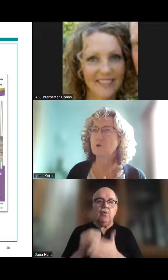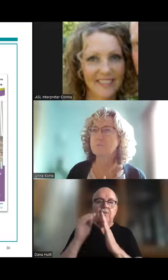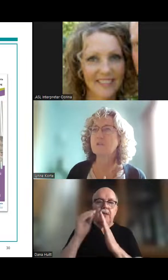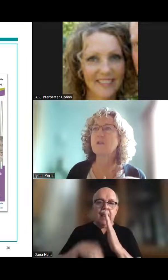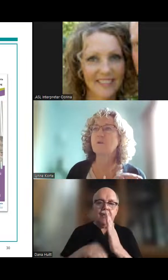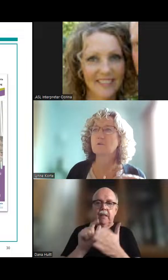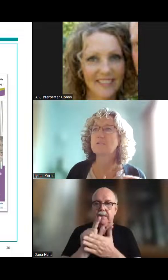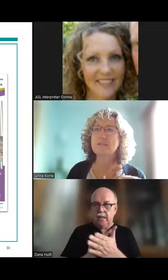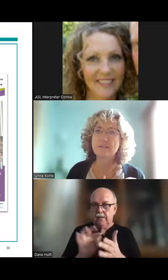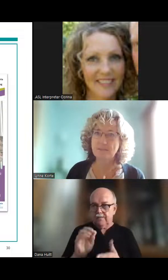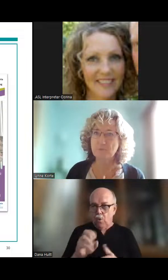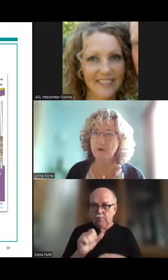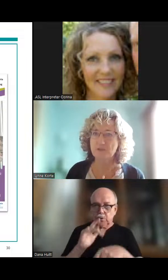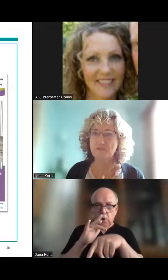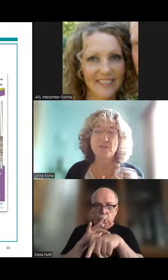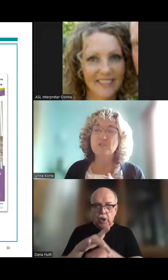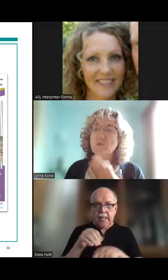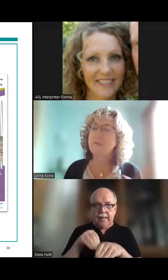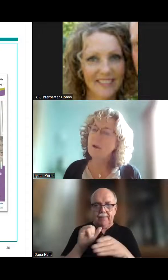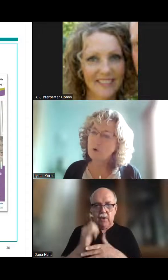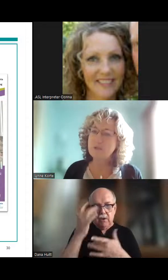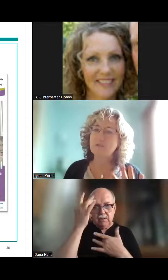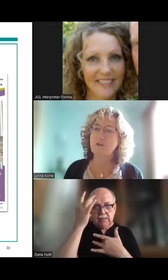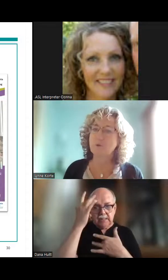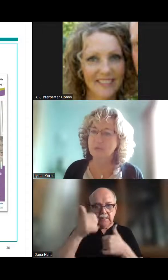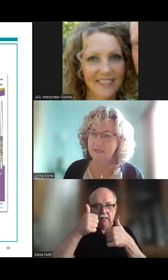on -- or a quick reminder of where people can go for finding more information on those